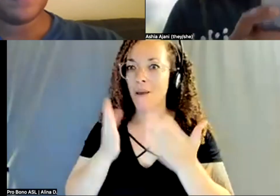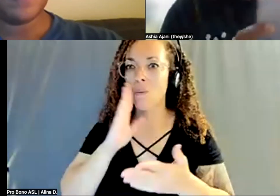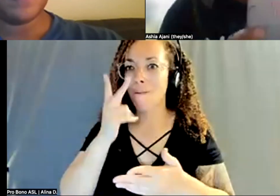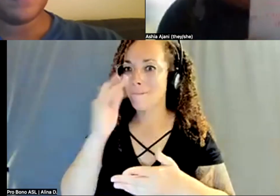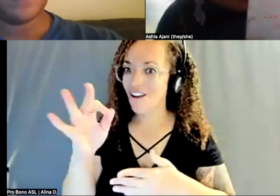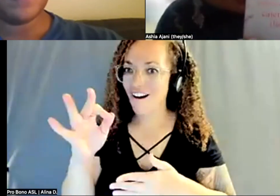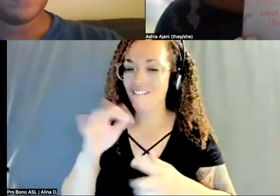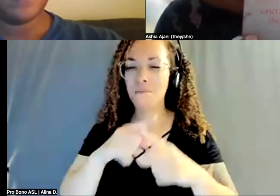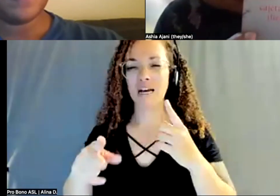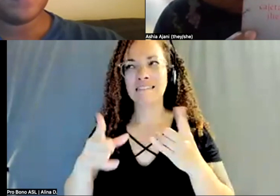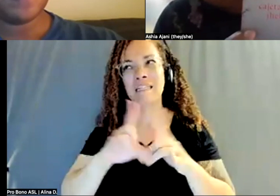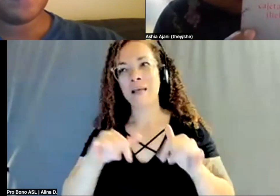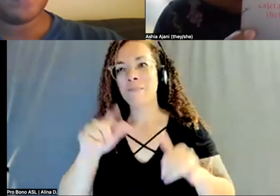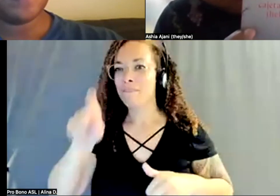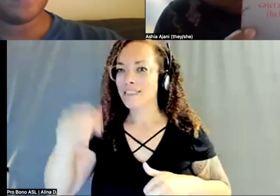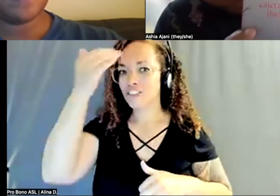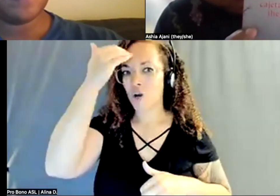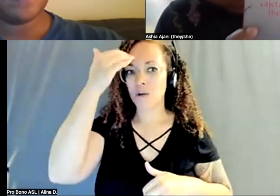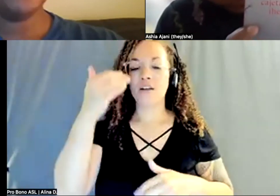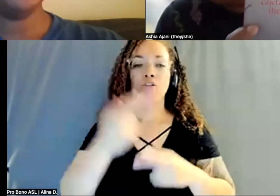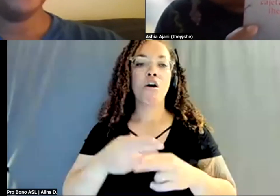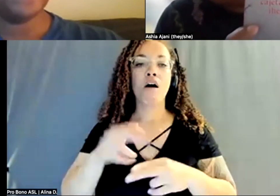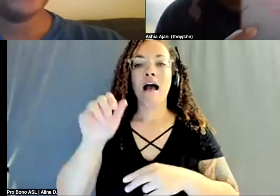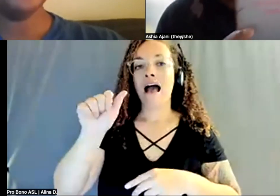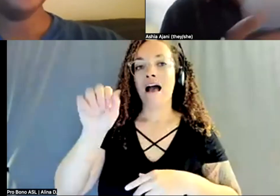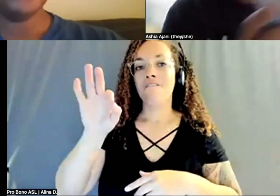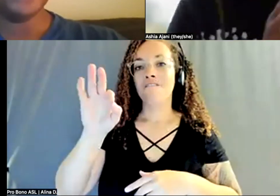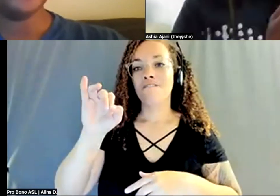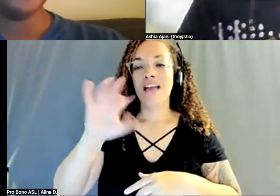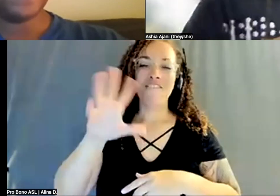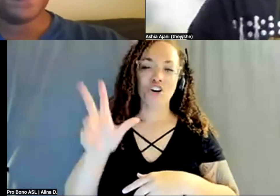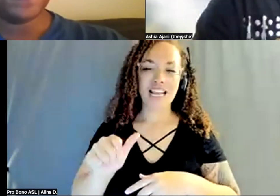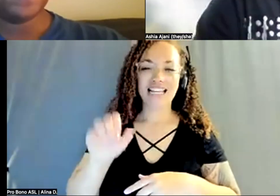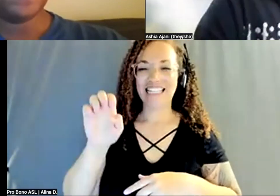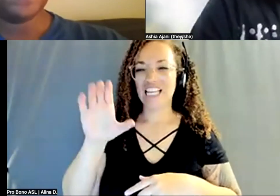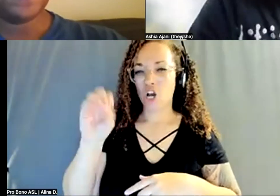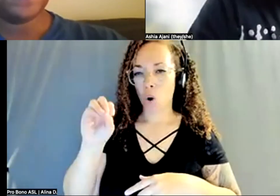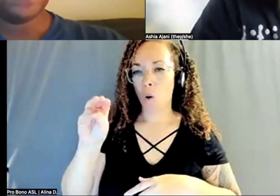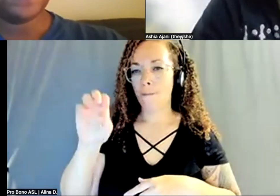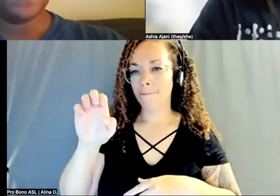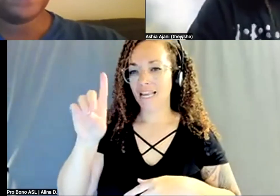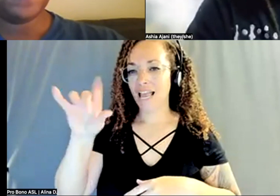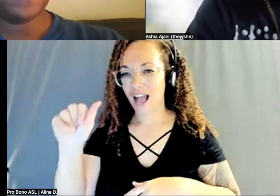Um, “African Eco-Media” is really good. It's definitely like a lot more academic.